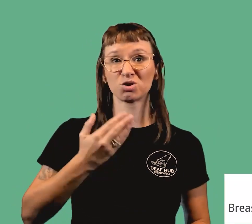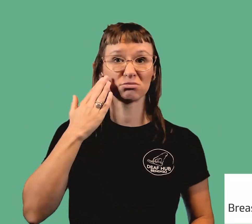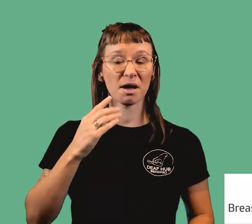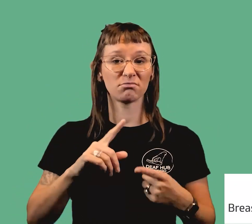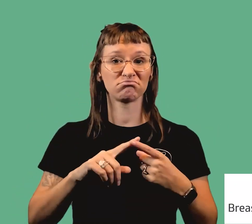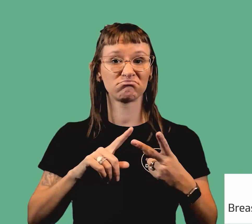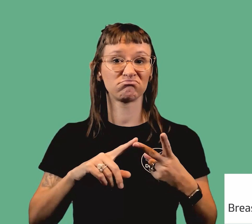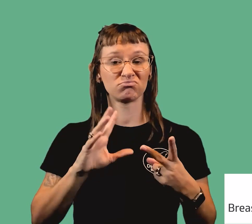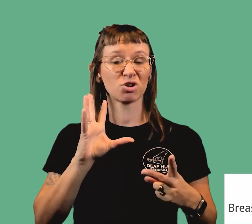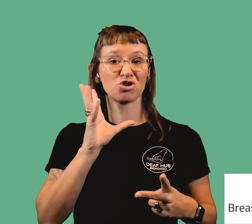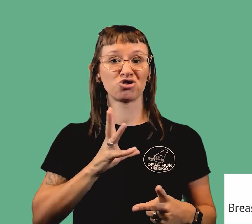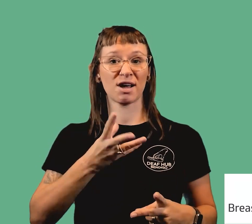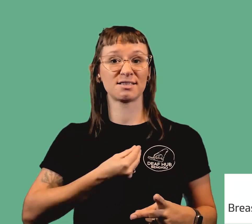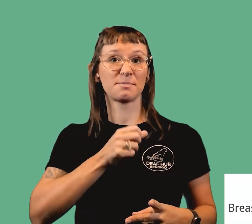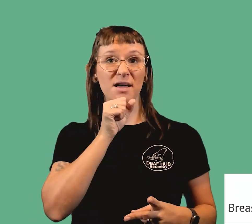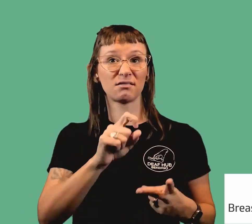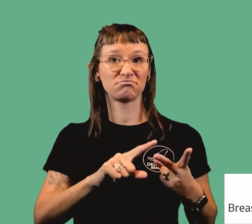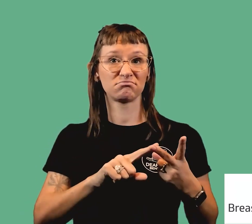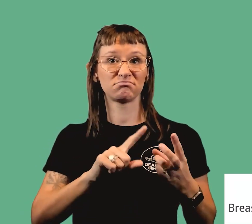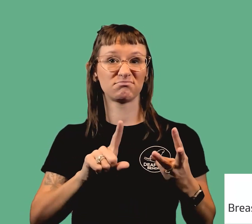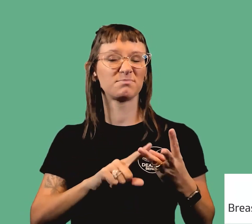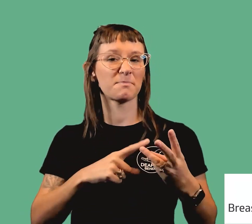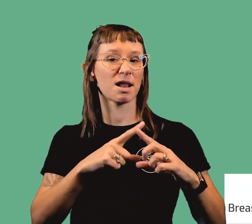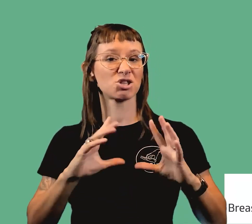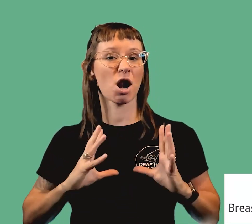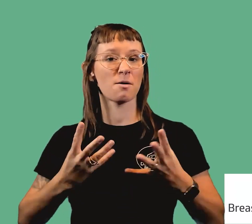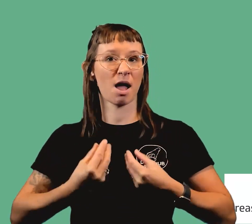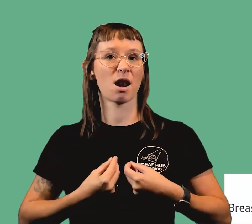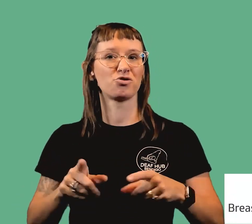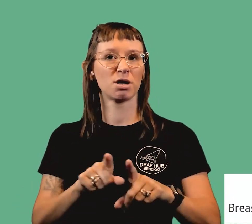trans men and non-binary people who fit the eligibility criteria.